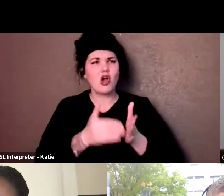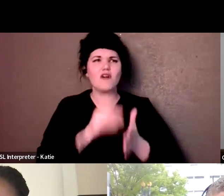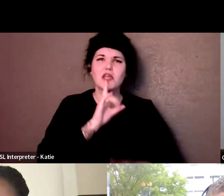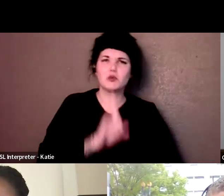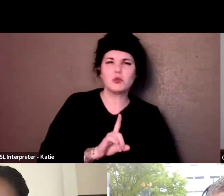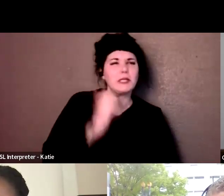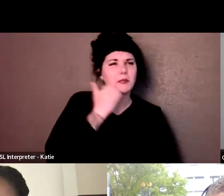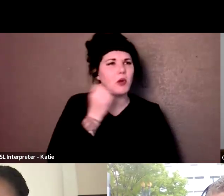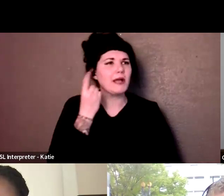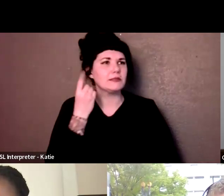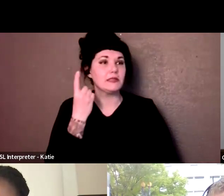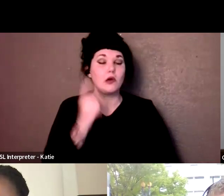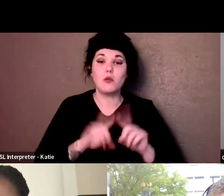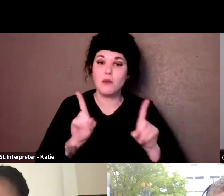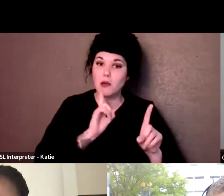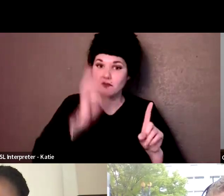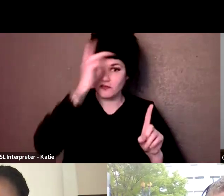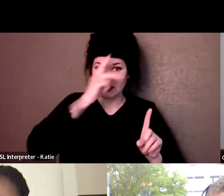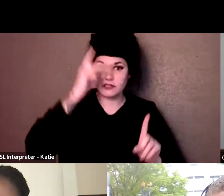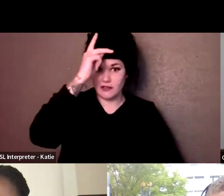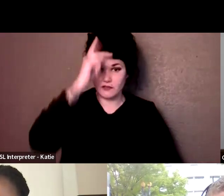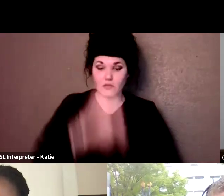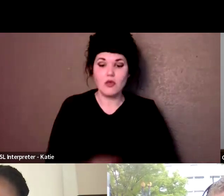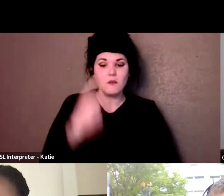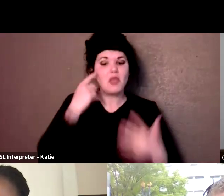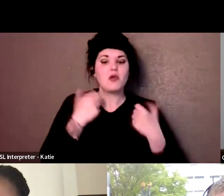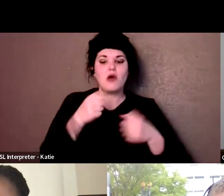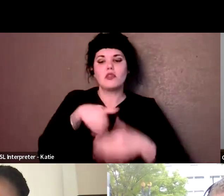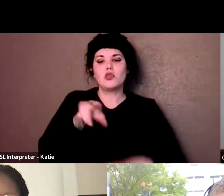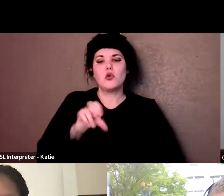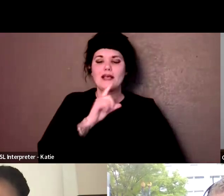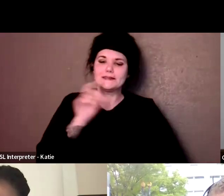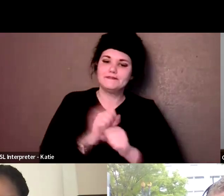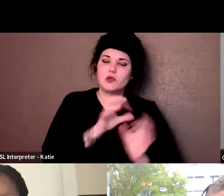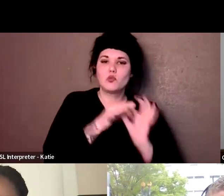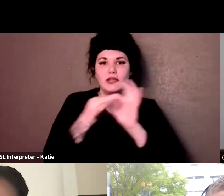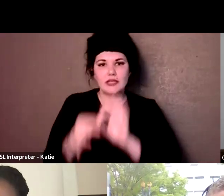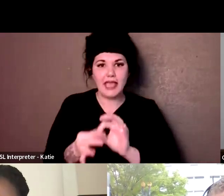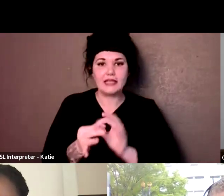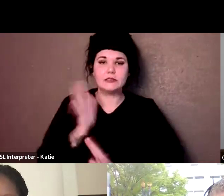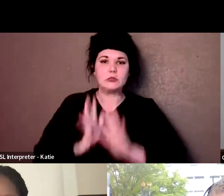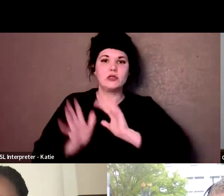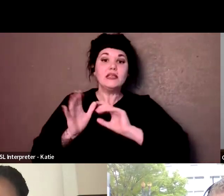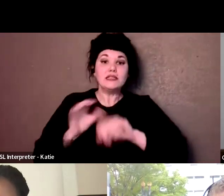health in this country is intrinsically tied to channel slavery and its legacy. One of the first